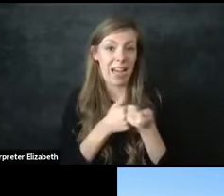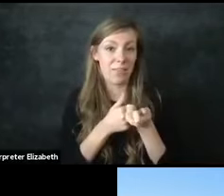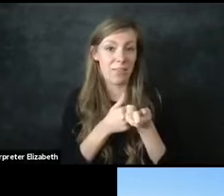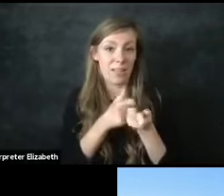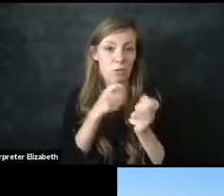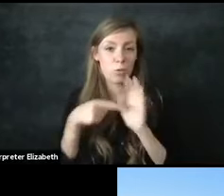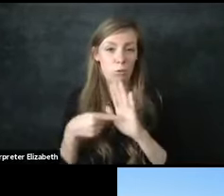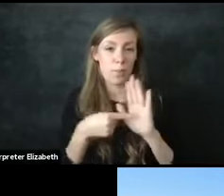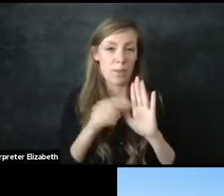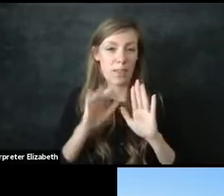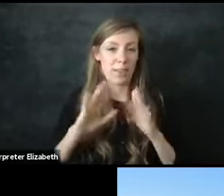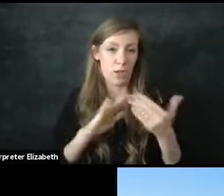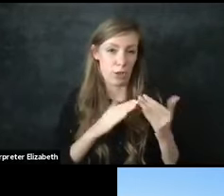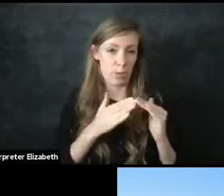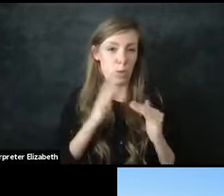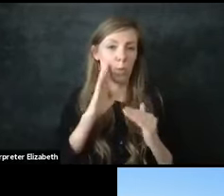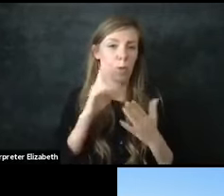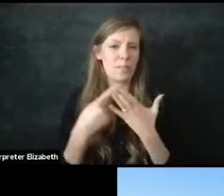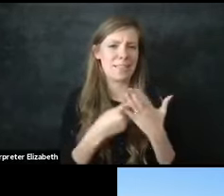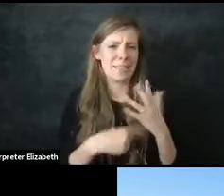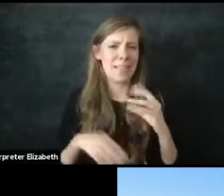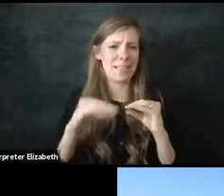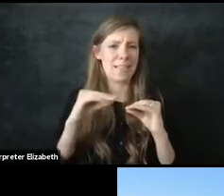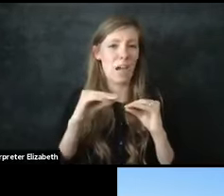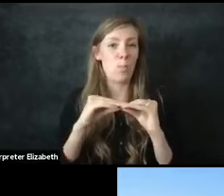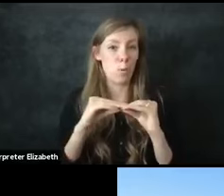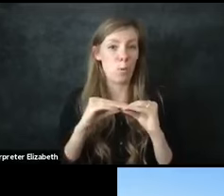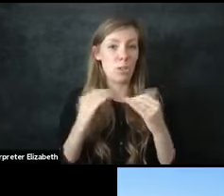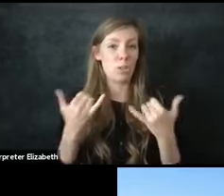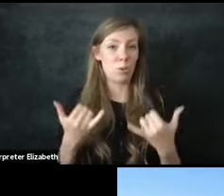We'll talk more about our pediatric vaccination campaign today, but first,